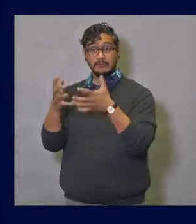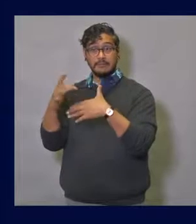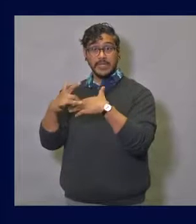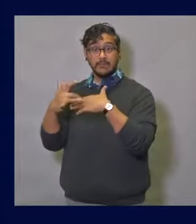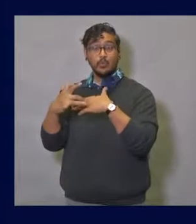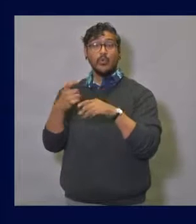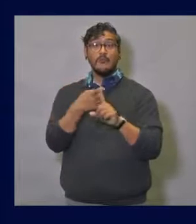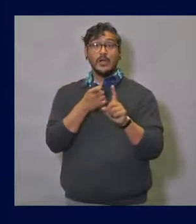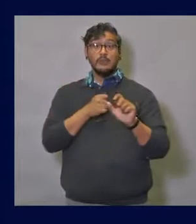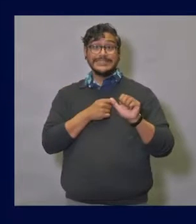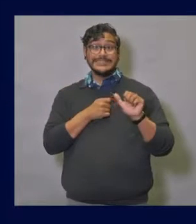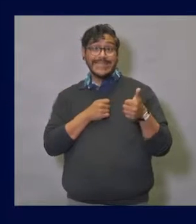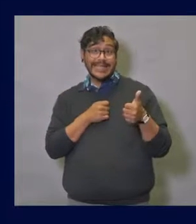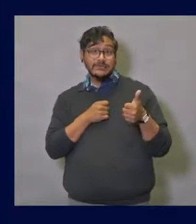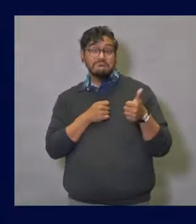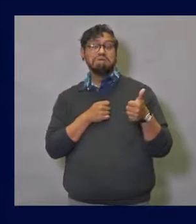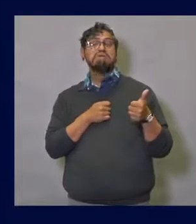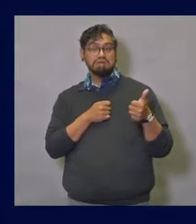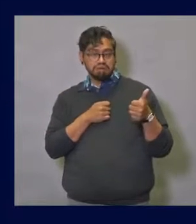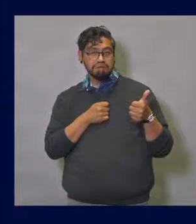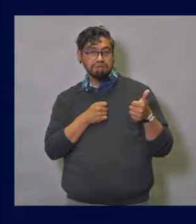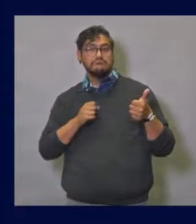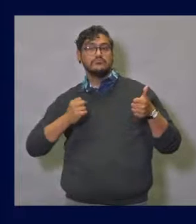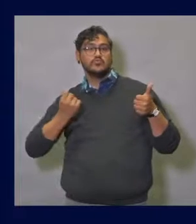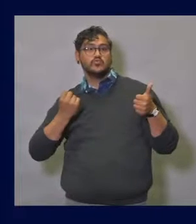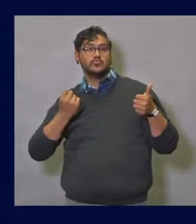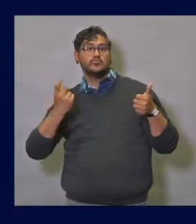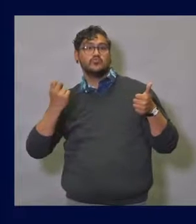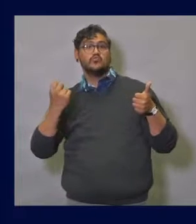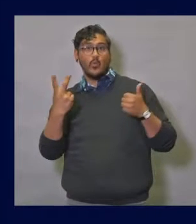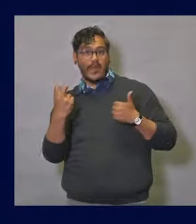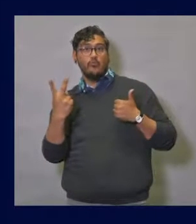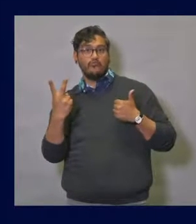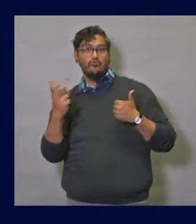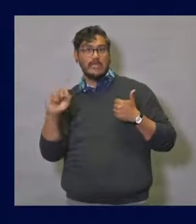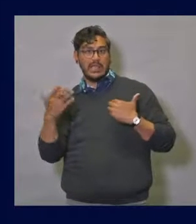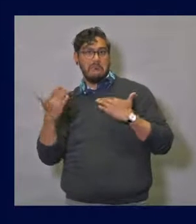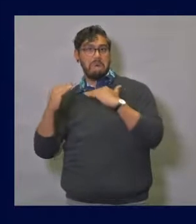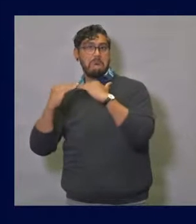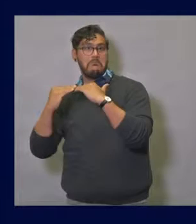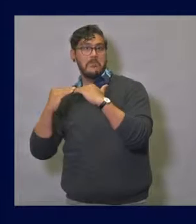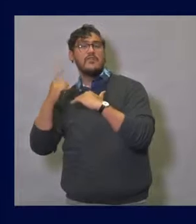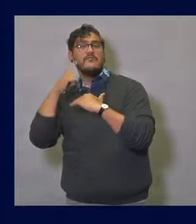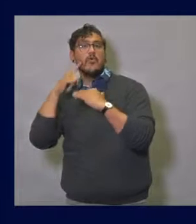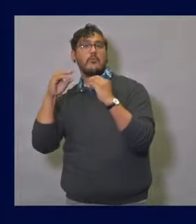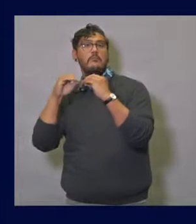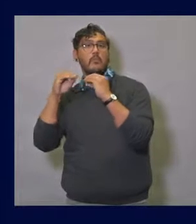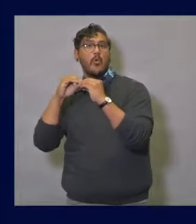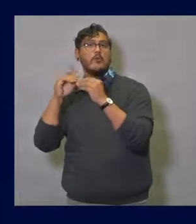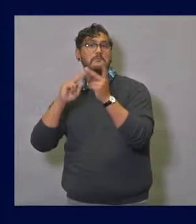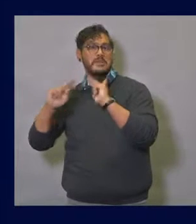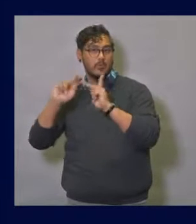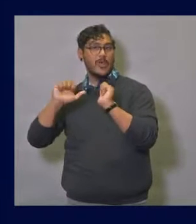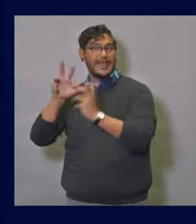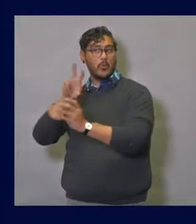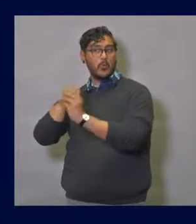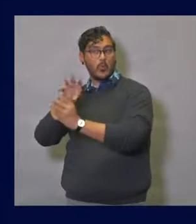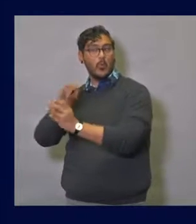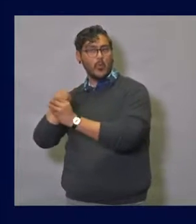IN-PERSON PARTICIPANTS FROM 10